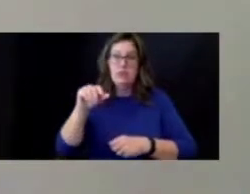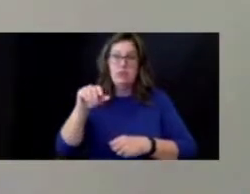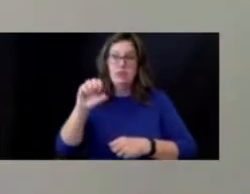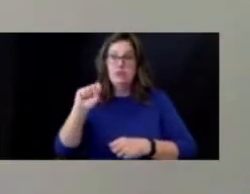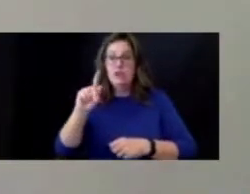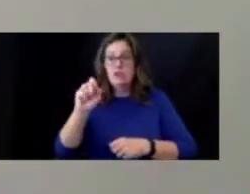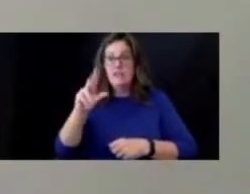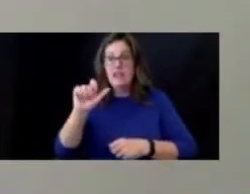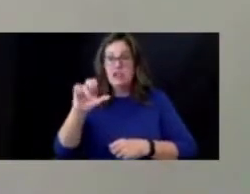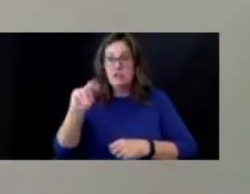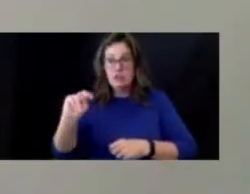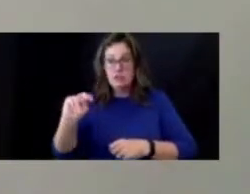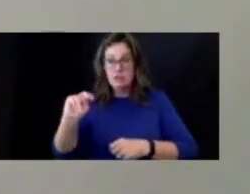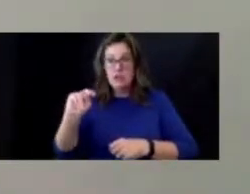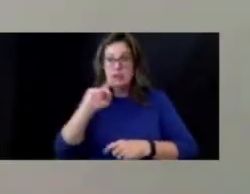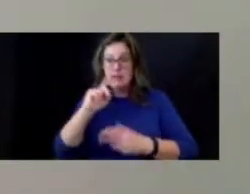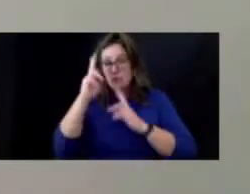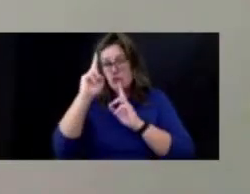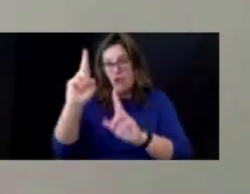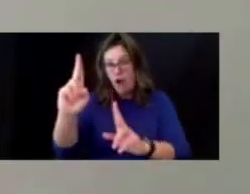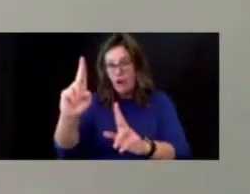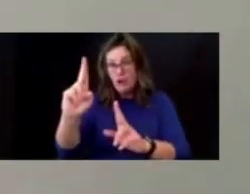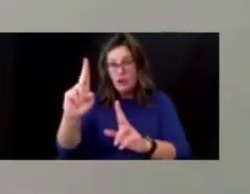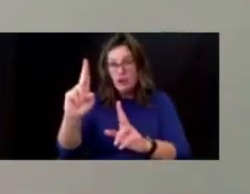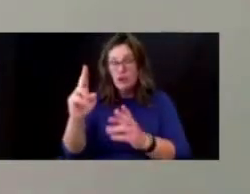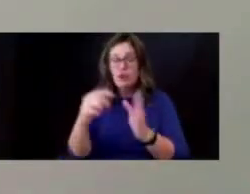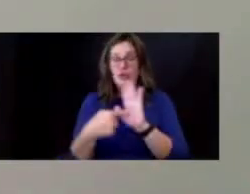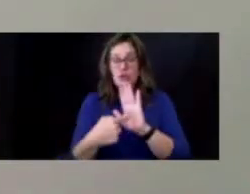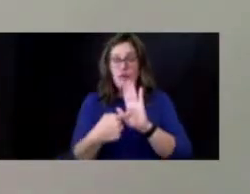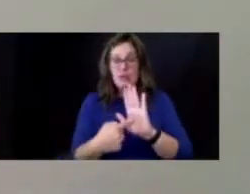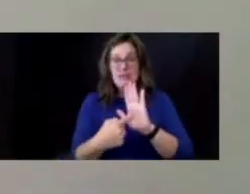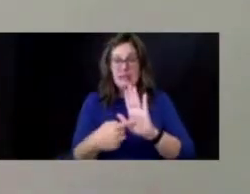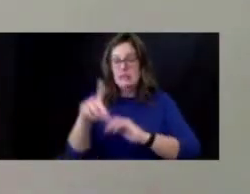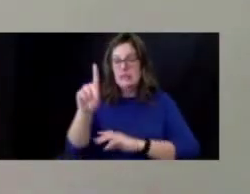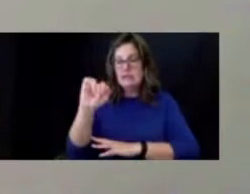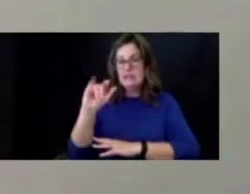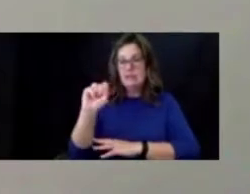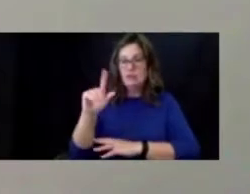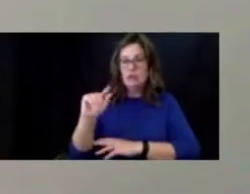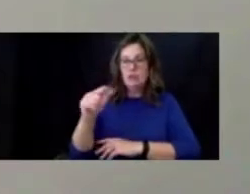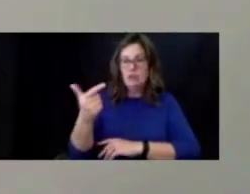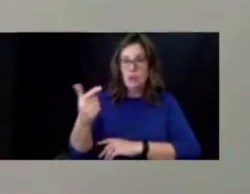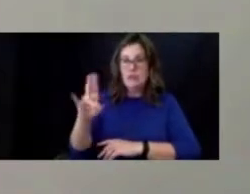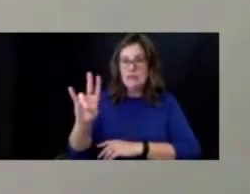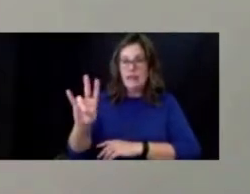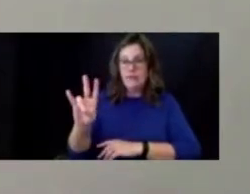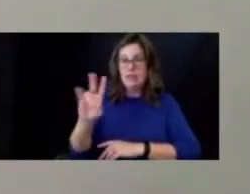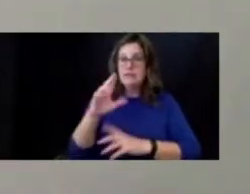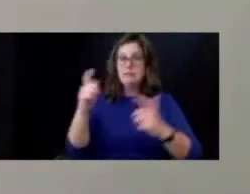represent the people of district 27 here in south fargo it's a big responsibility it's a four-year